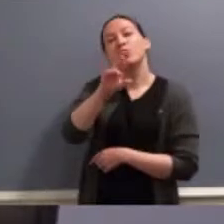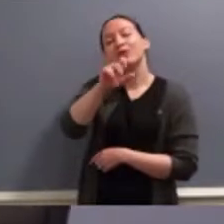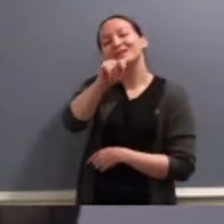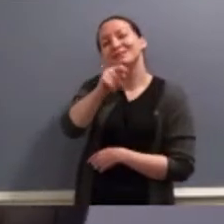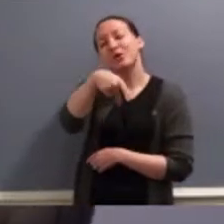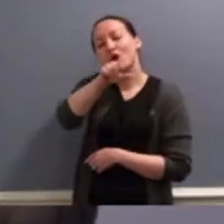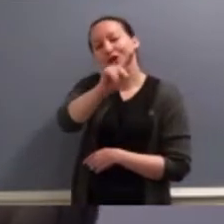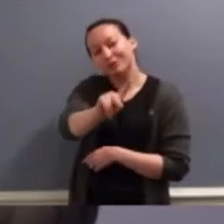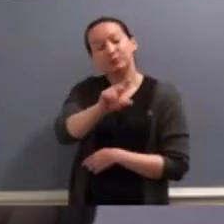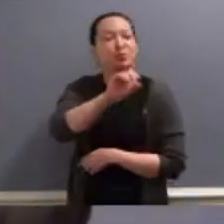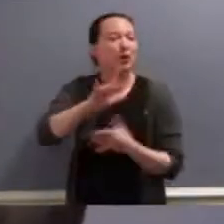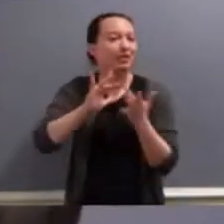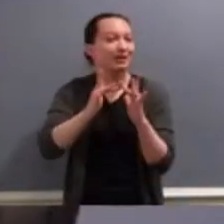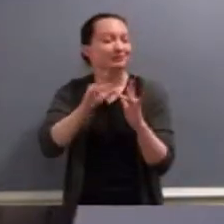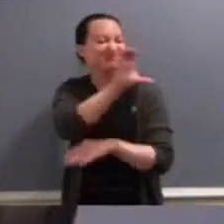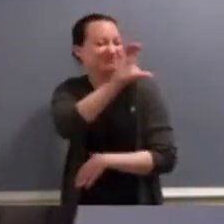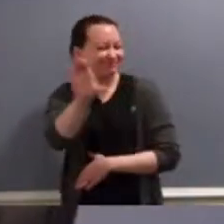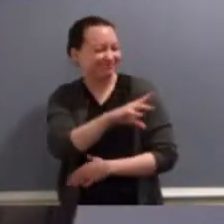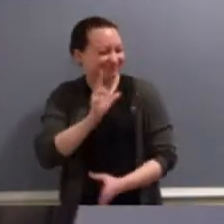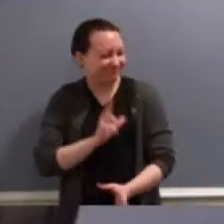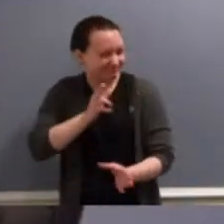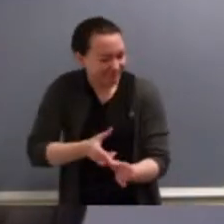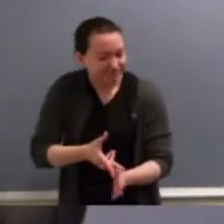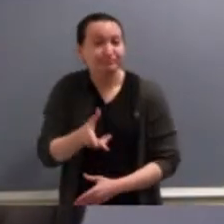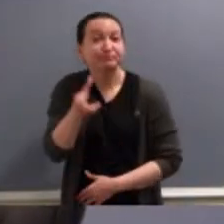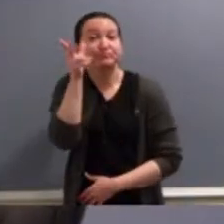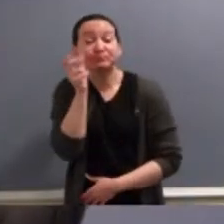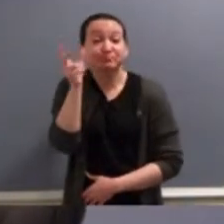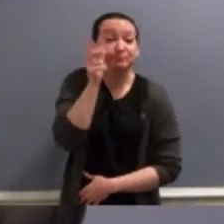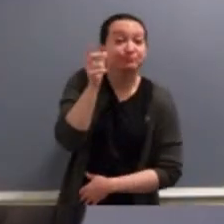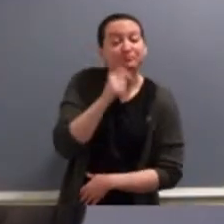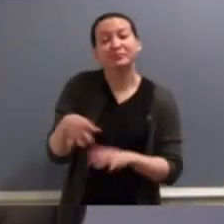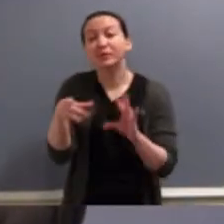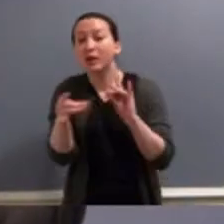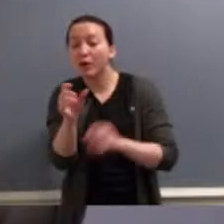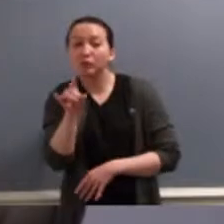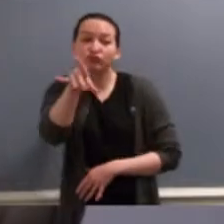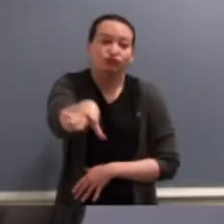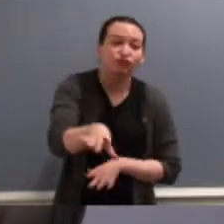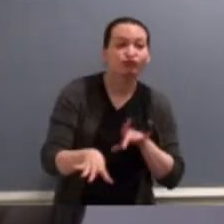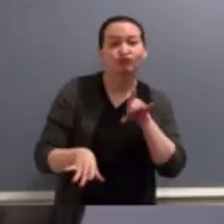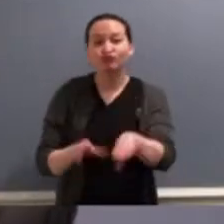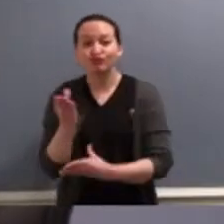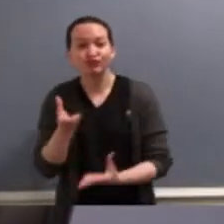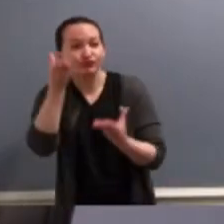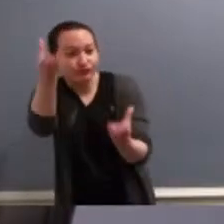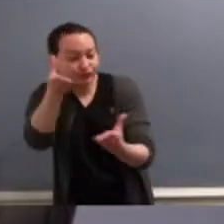or you can get online through zoom and give your comments suggestions recommendations